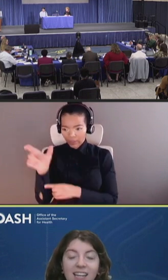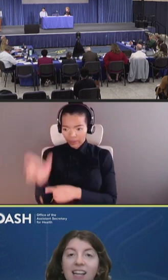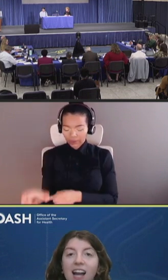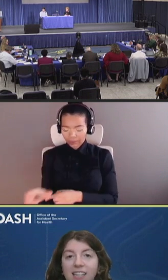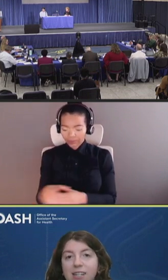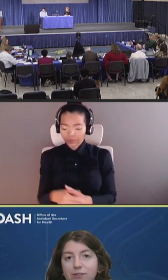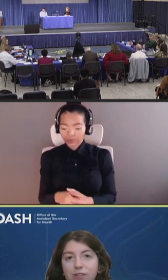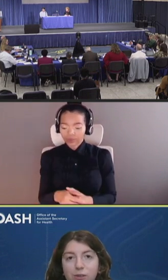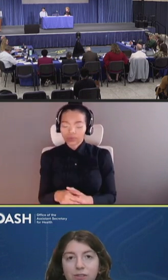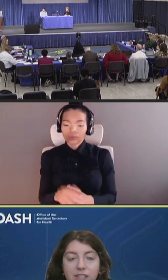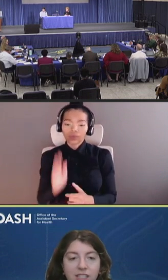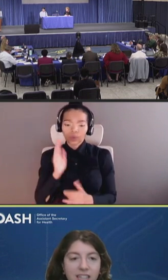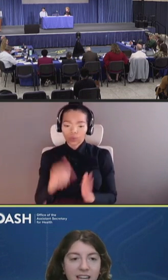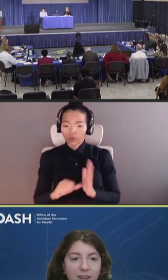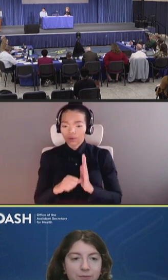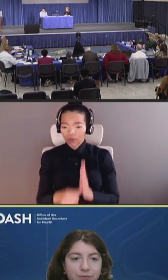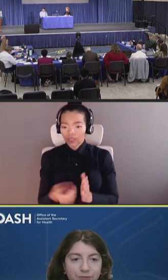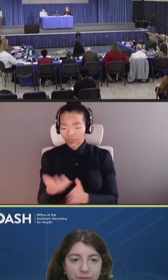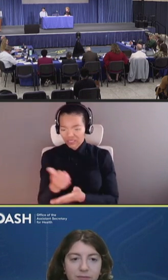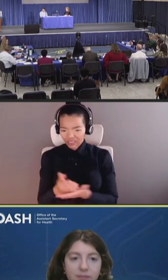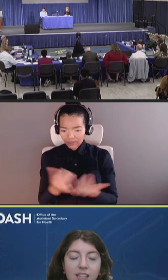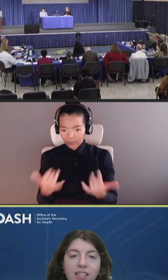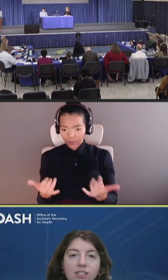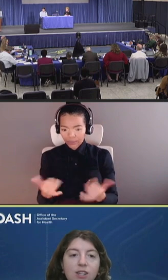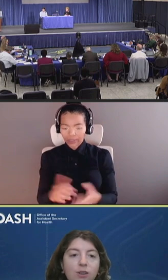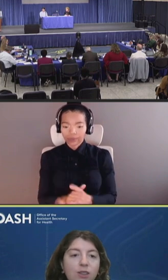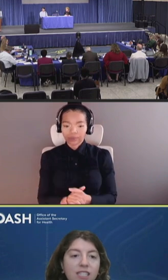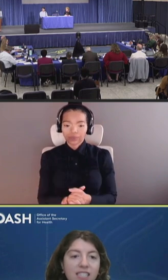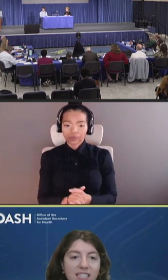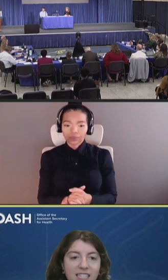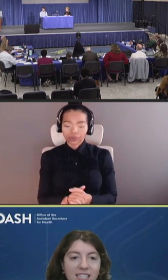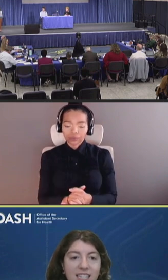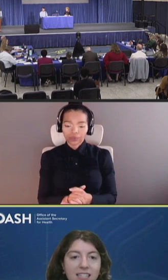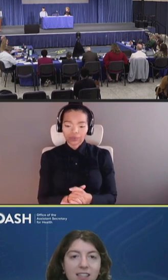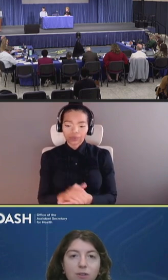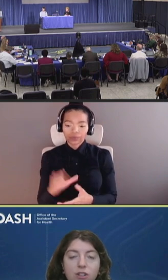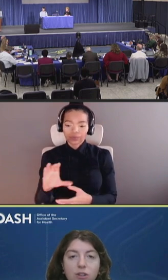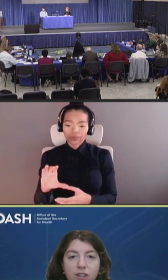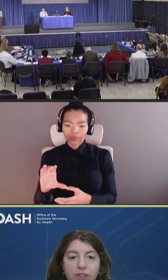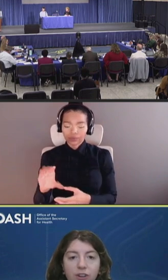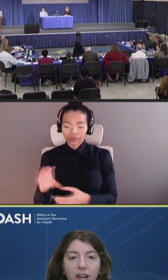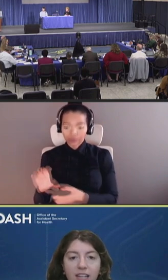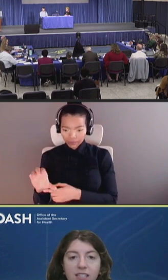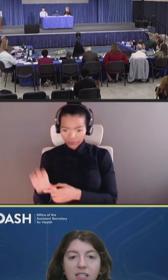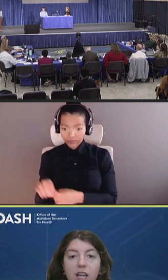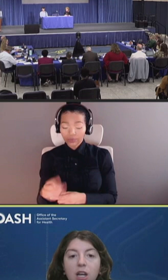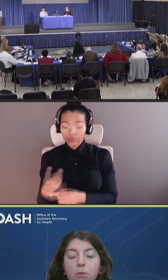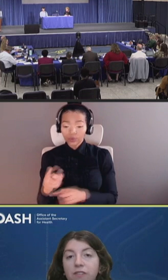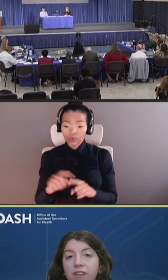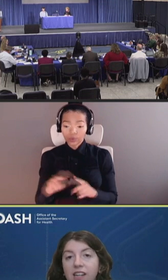I'll highlight a few of these today. So, the CDC, through two different grants, provided